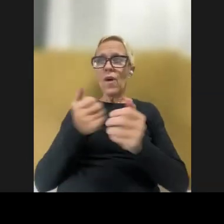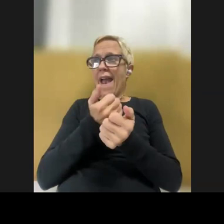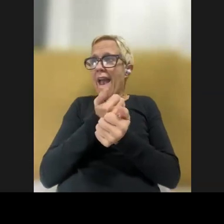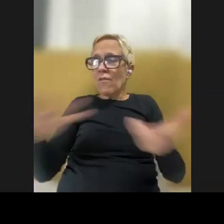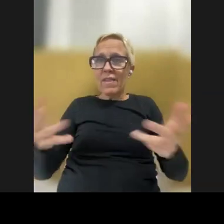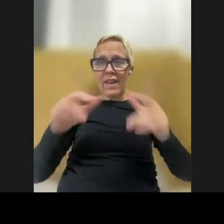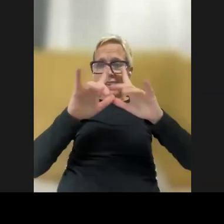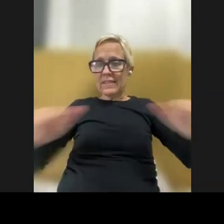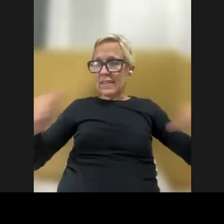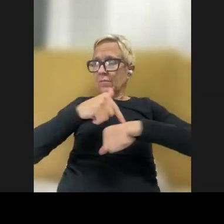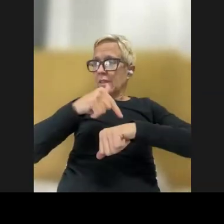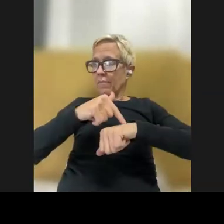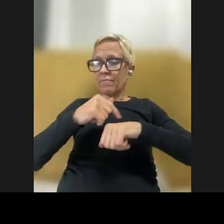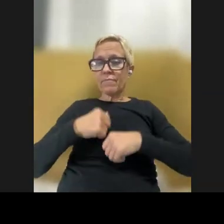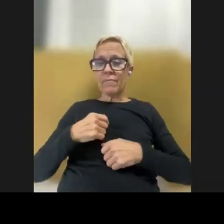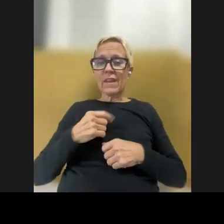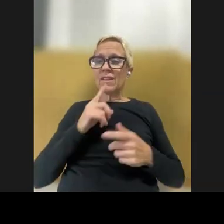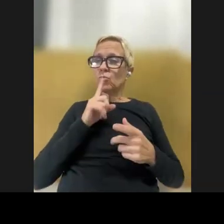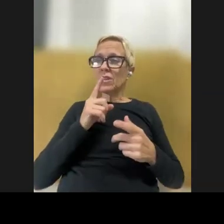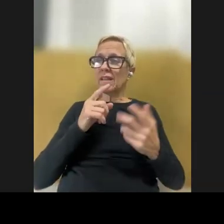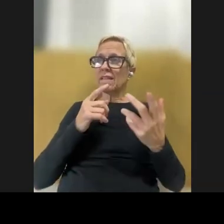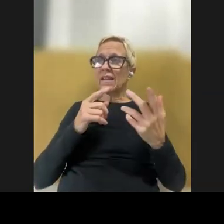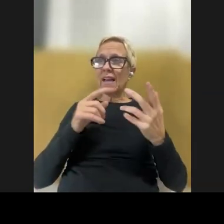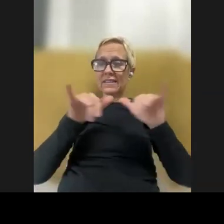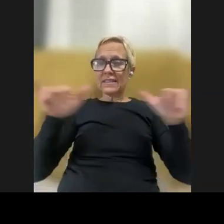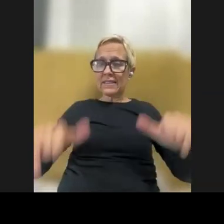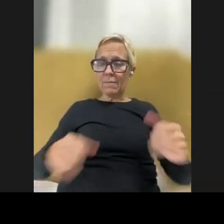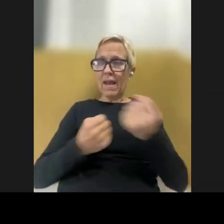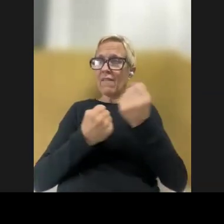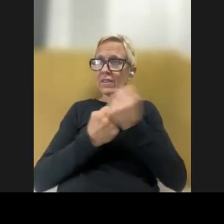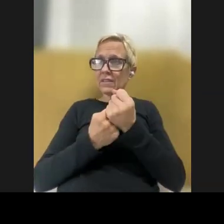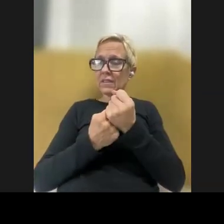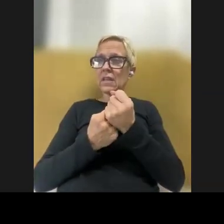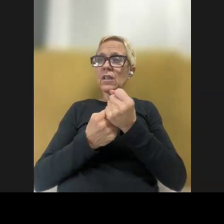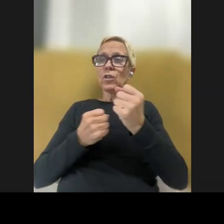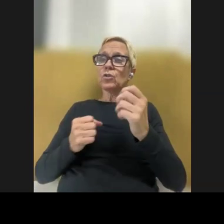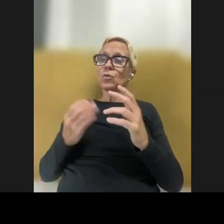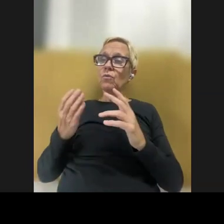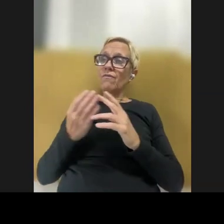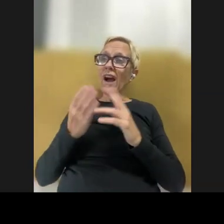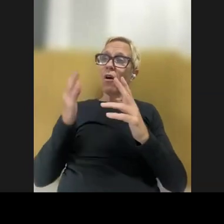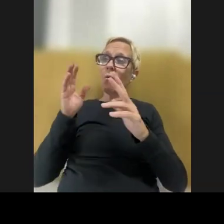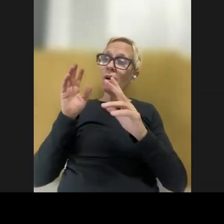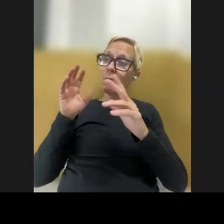So I mean we kind of do it all at the same time.